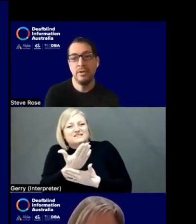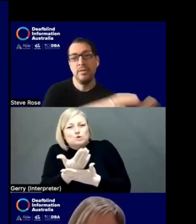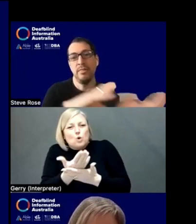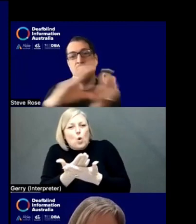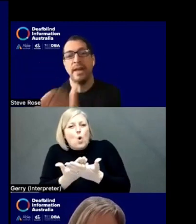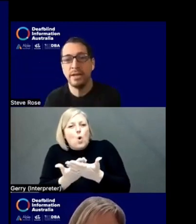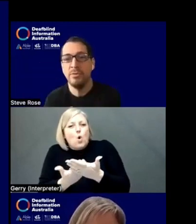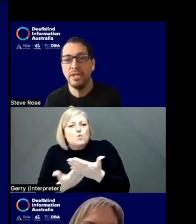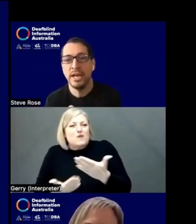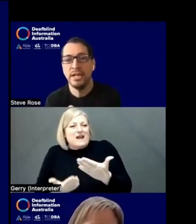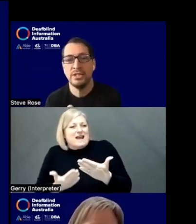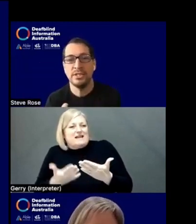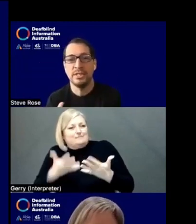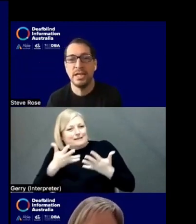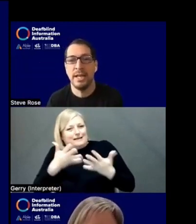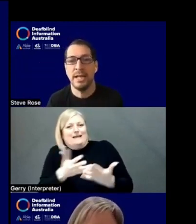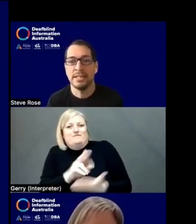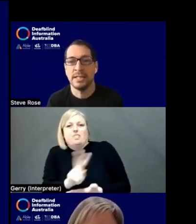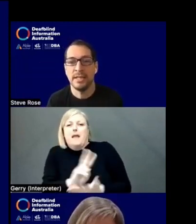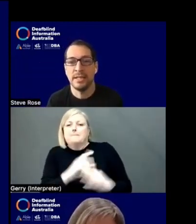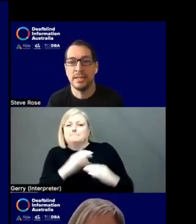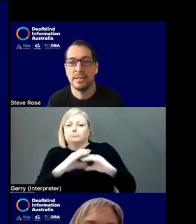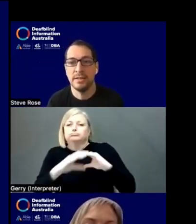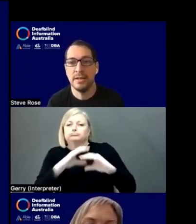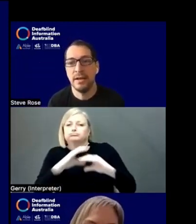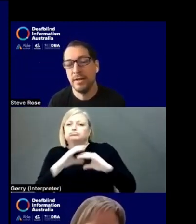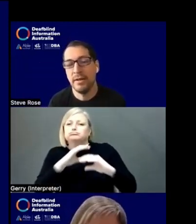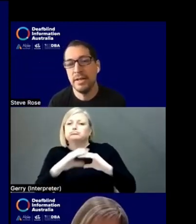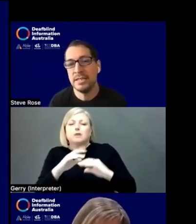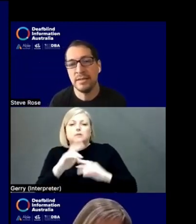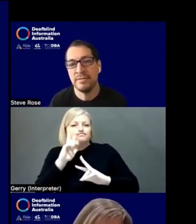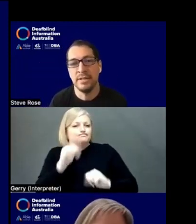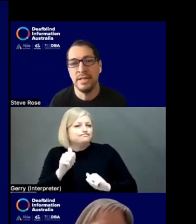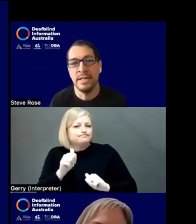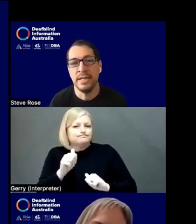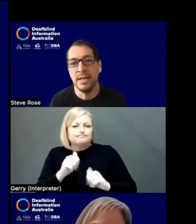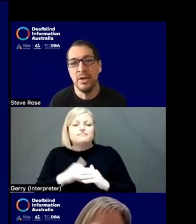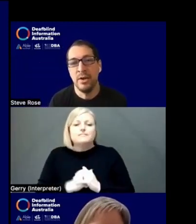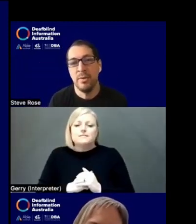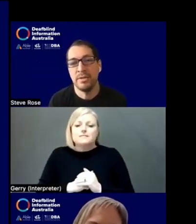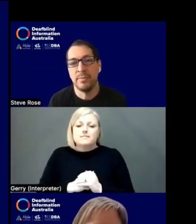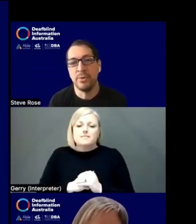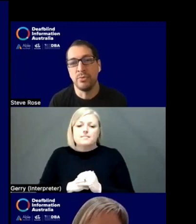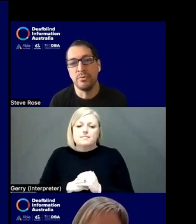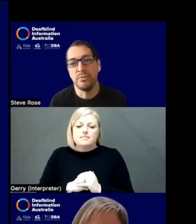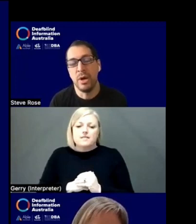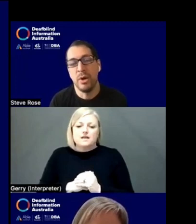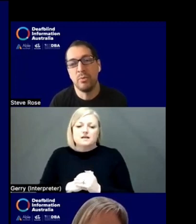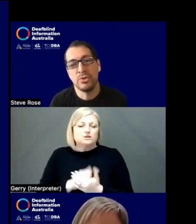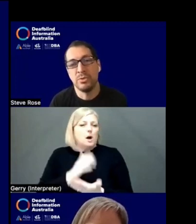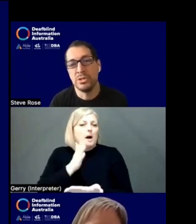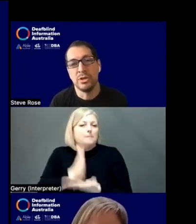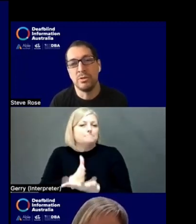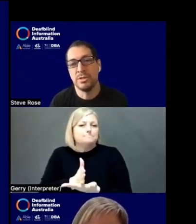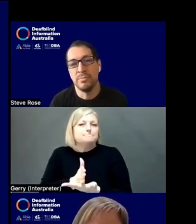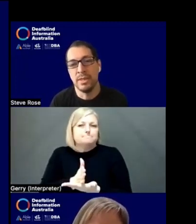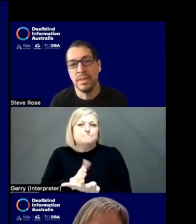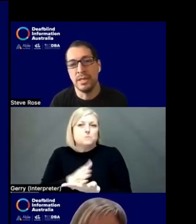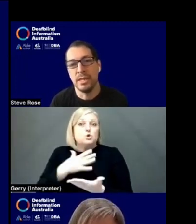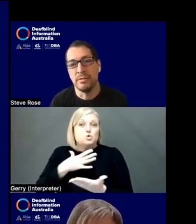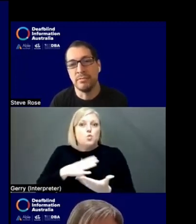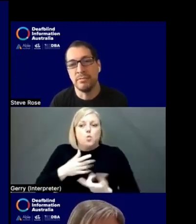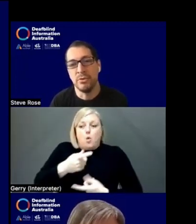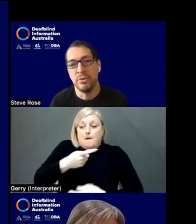that communication to take place, and I think it's definitely something to adopt and be thinking for.